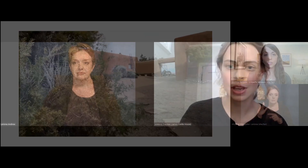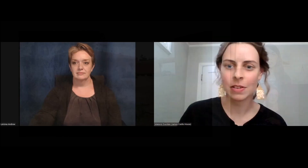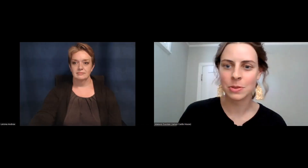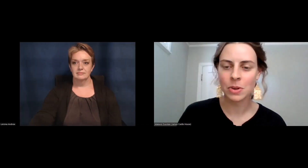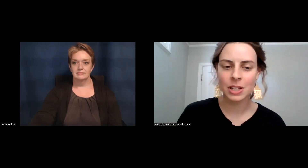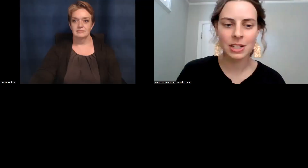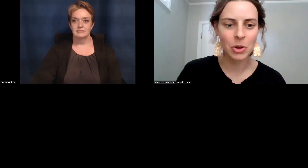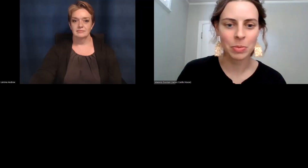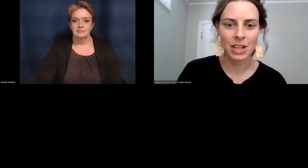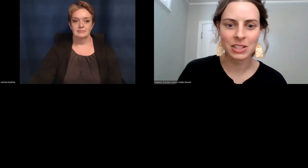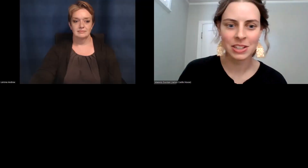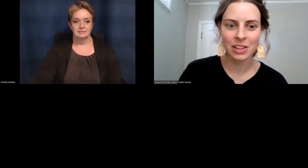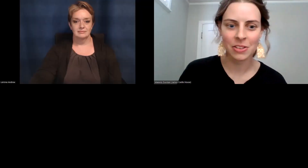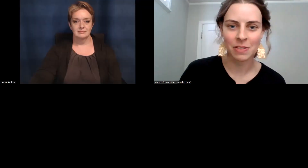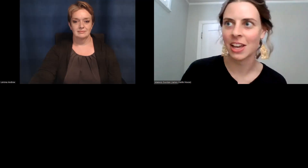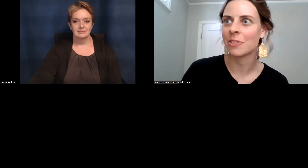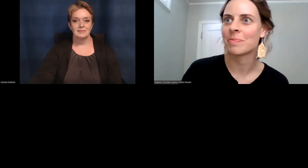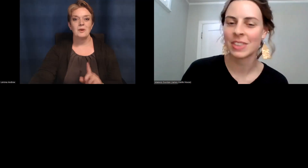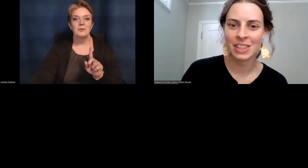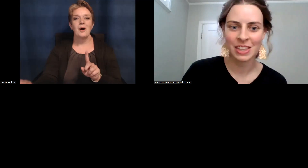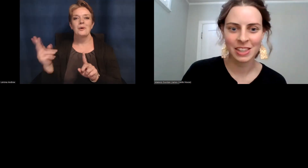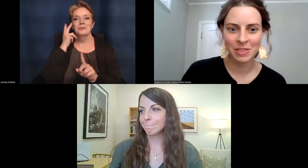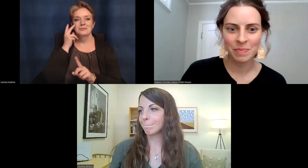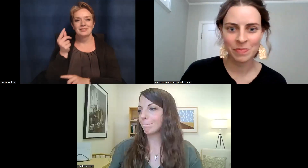[Makenzi] Give us one moment; oh, there we go.